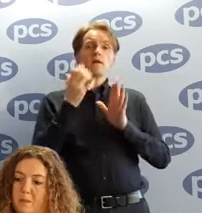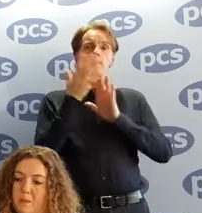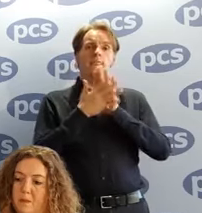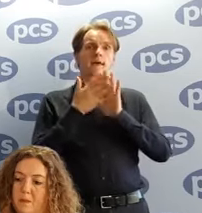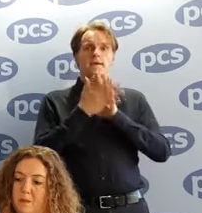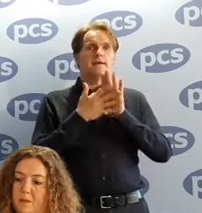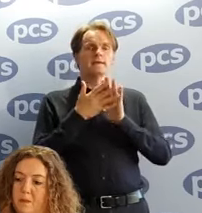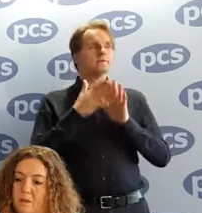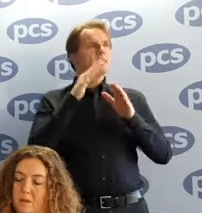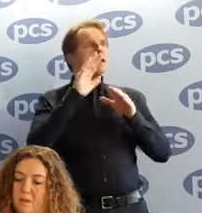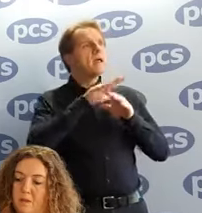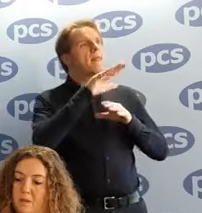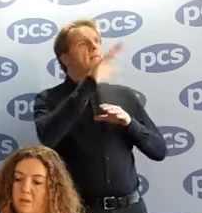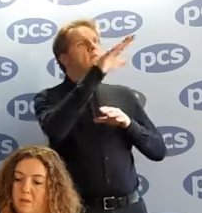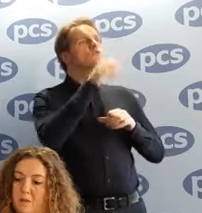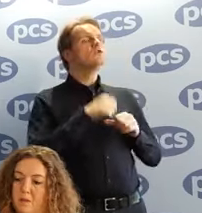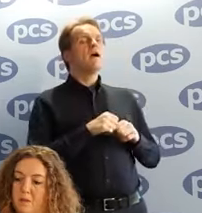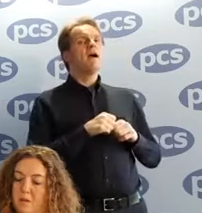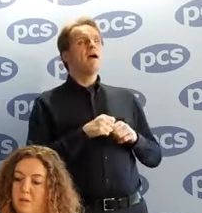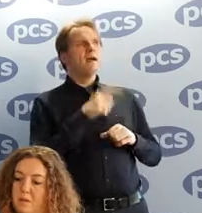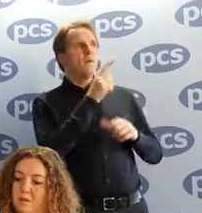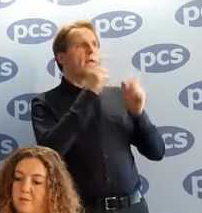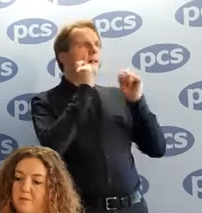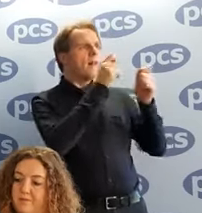the prize is an employer that won't be able to treat us in the way that they